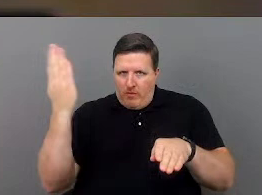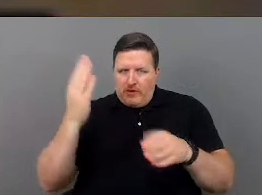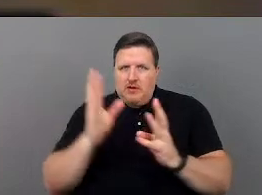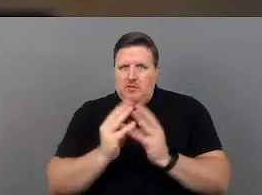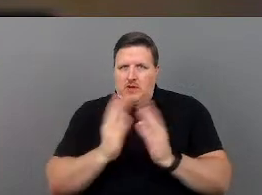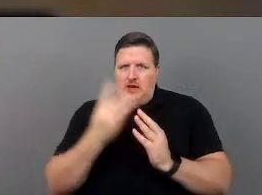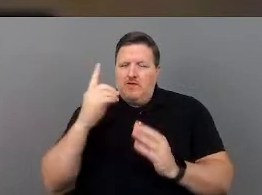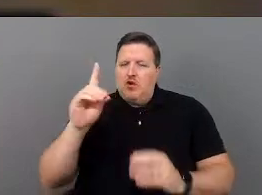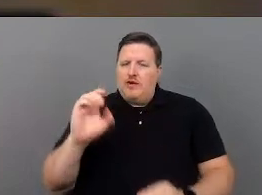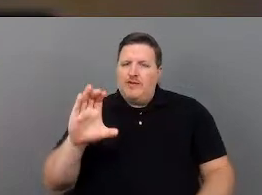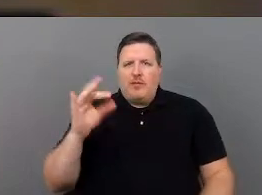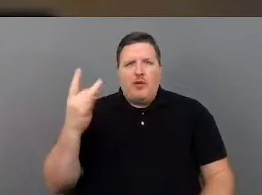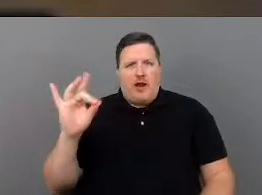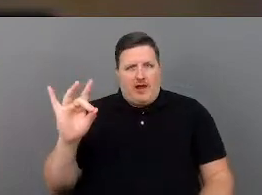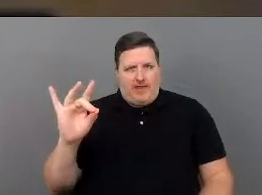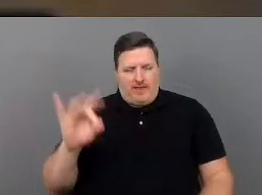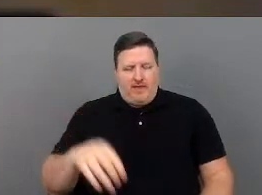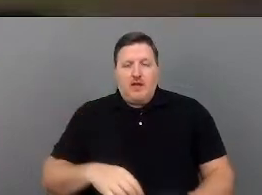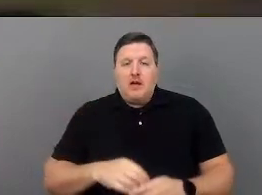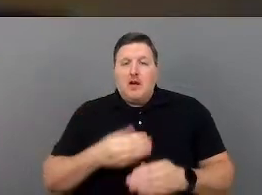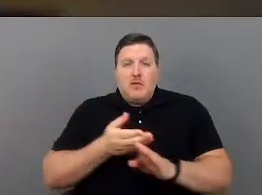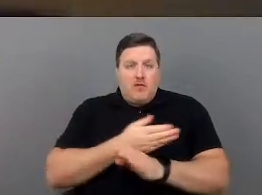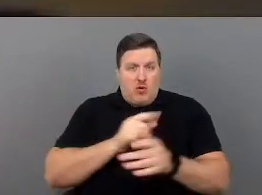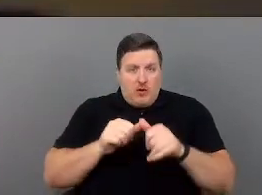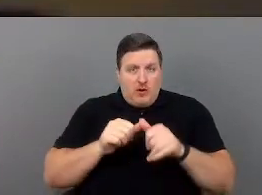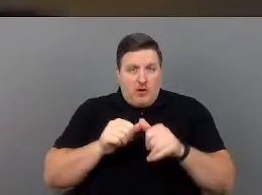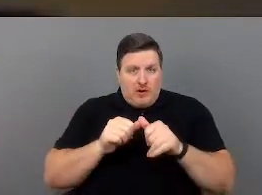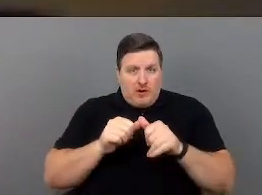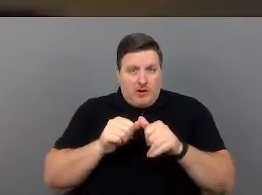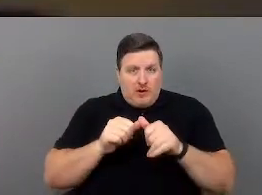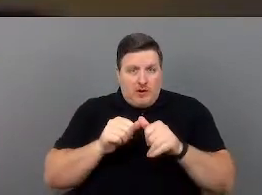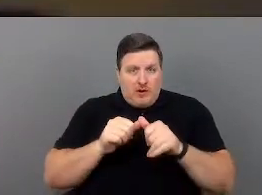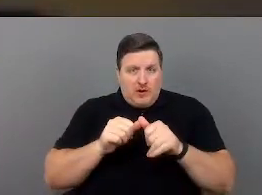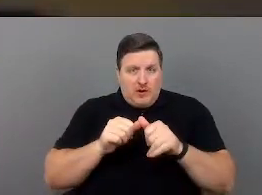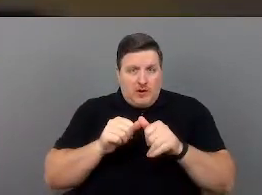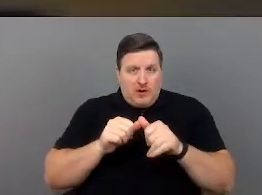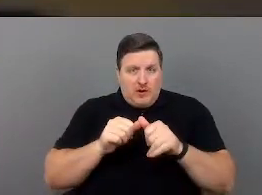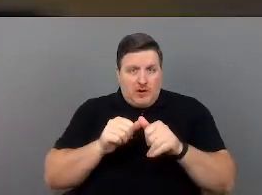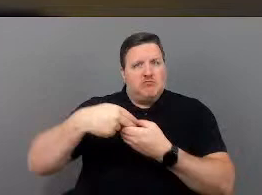THIS MEETING BEFORE WE PROCEED ANY FURTHER, I'LL NOTE FOR THE RECORD THAT HAS REMOTE PARTICIPATION BY COUNCIL MEMBERS AND CITY